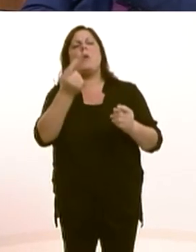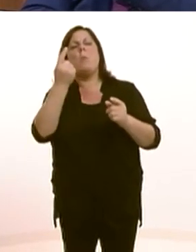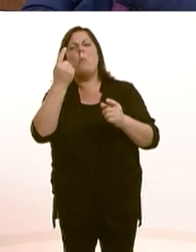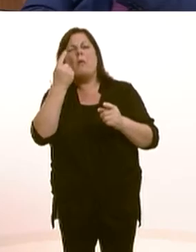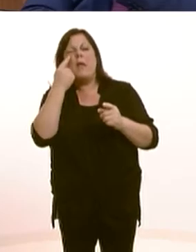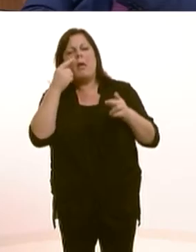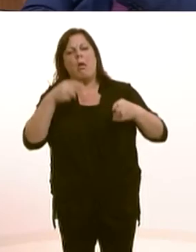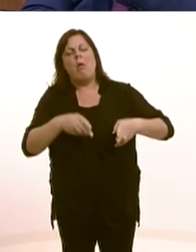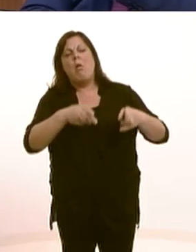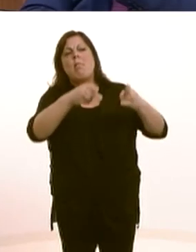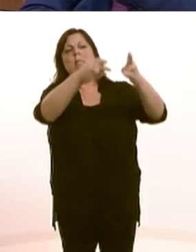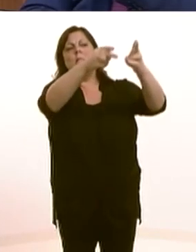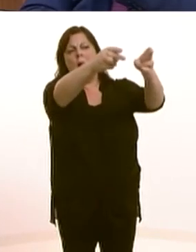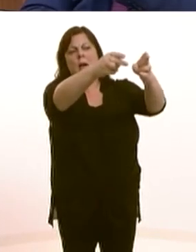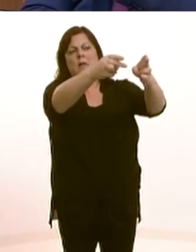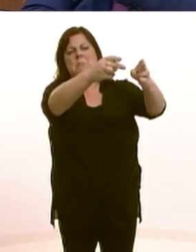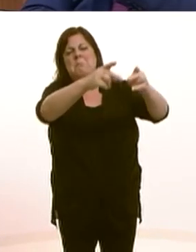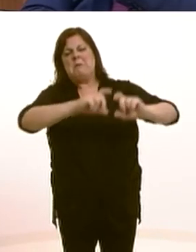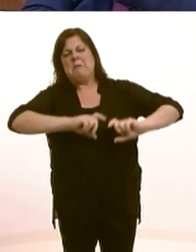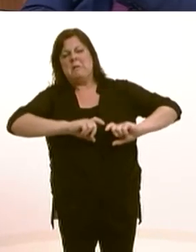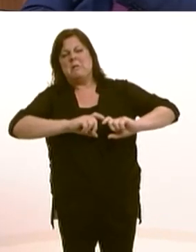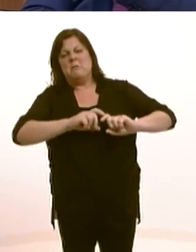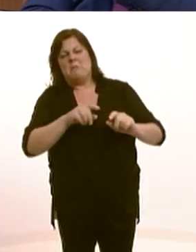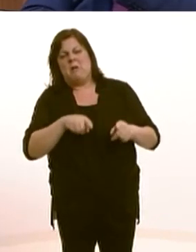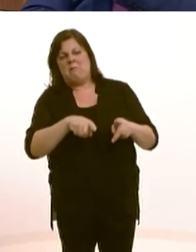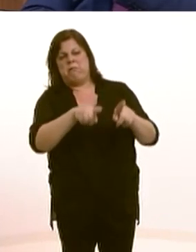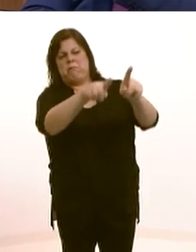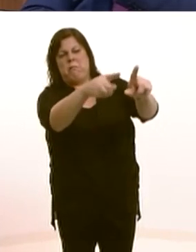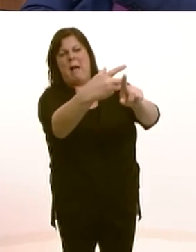that there are, actually, very few gaps there. There are still many bridges in place; one or two are missing.